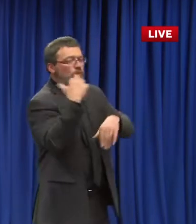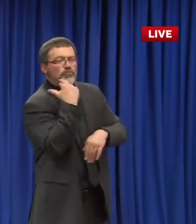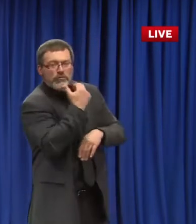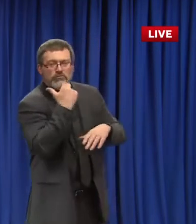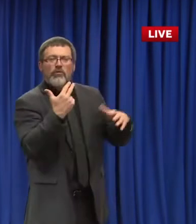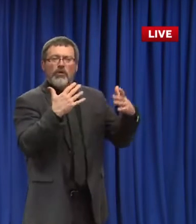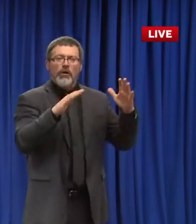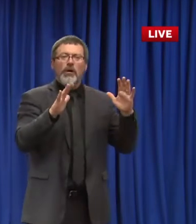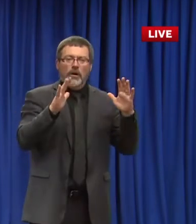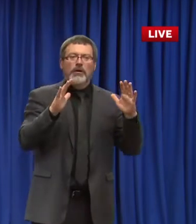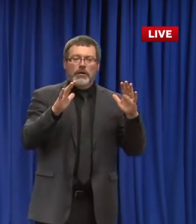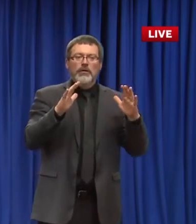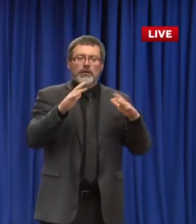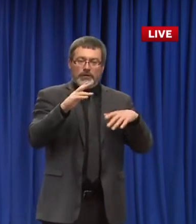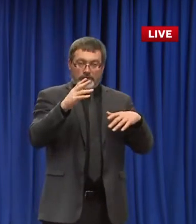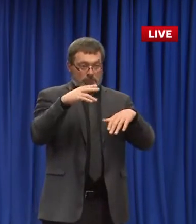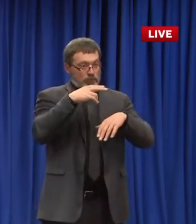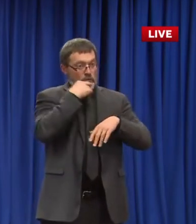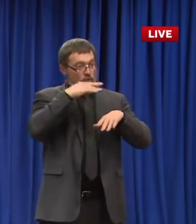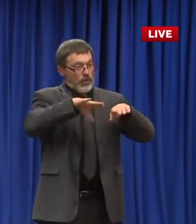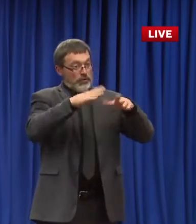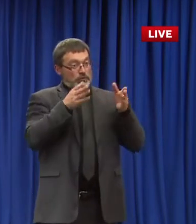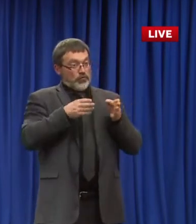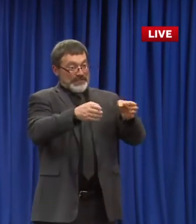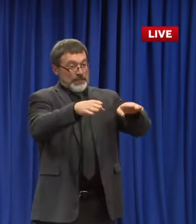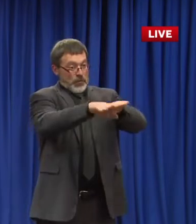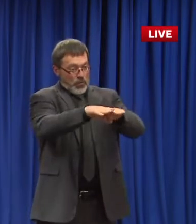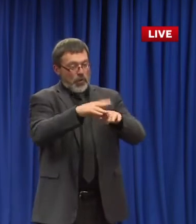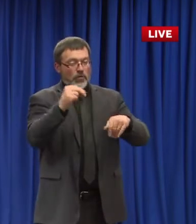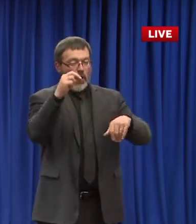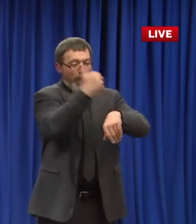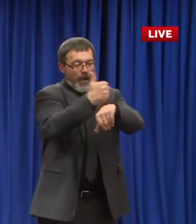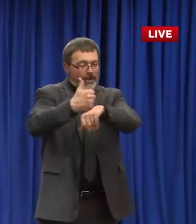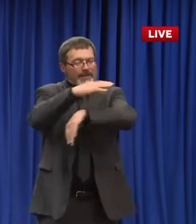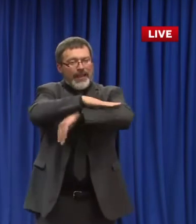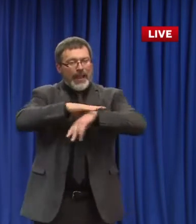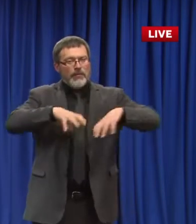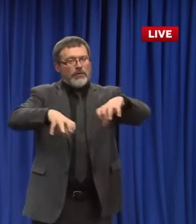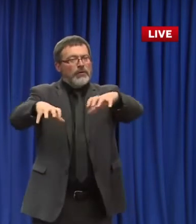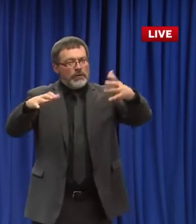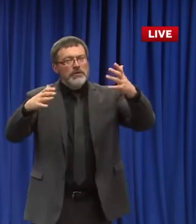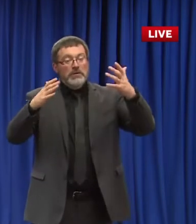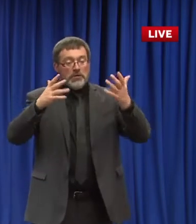BE ALLOW SOME OF THE RESTAURANTS TO TO ALSO HAVE T EXPAND THEIR OUTDOOR SEATING.